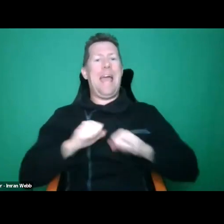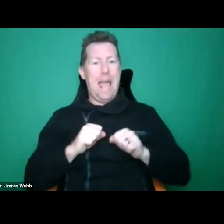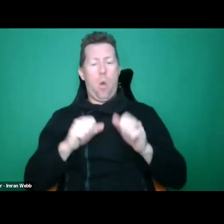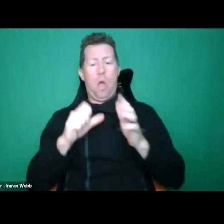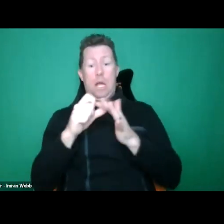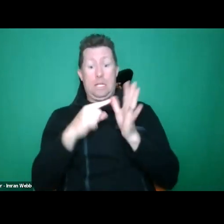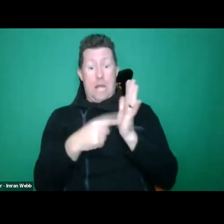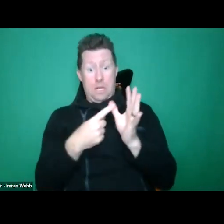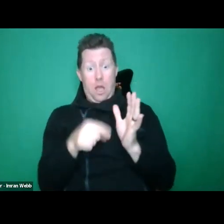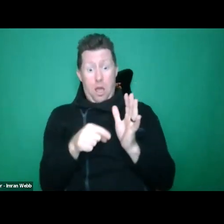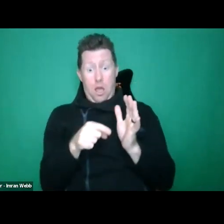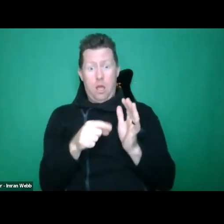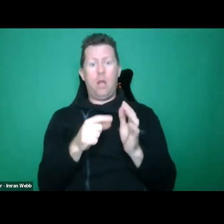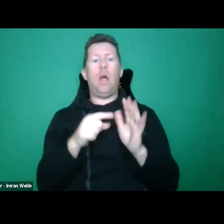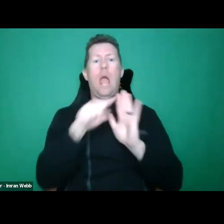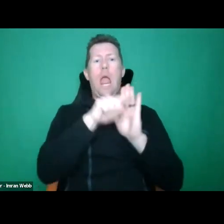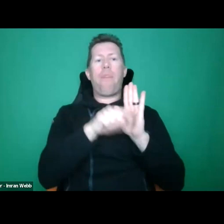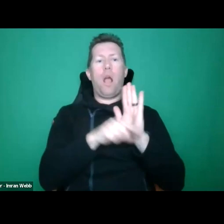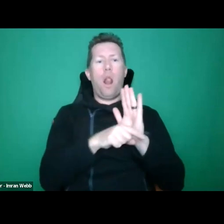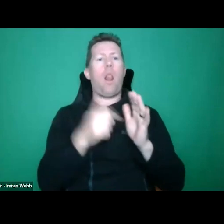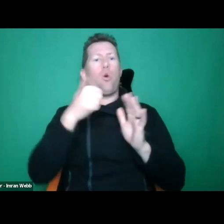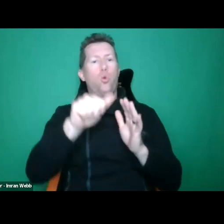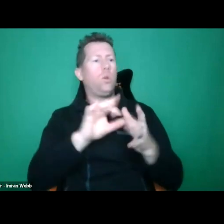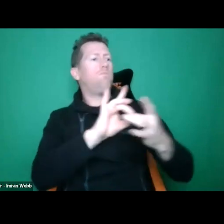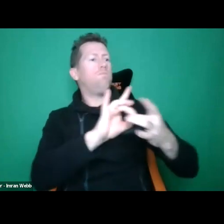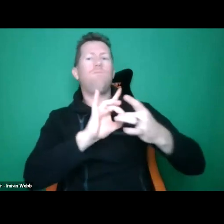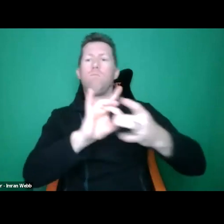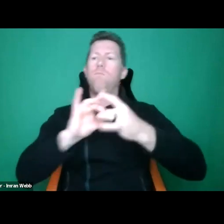for respectful engagement with the disability community.